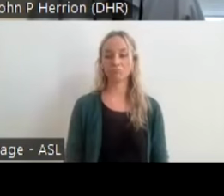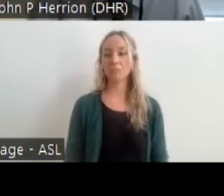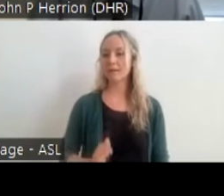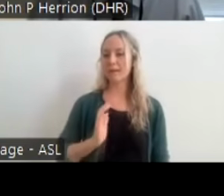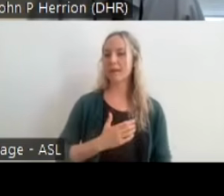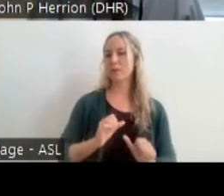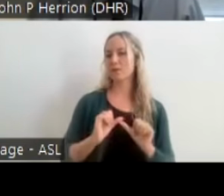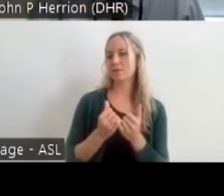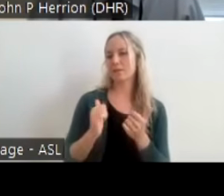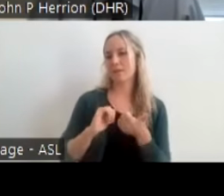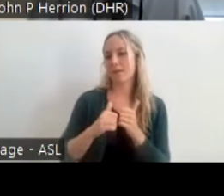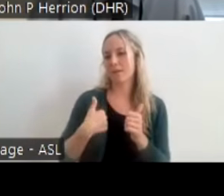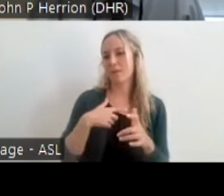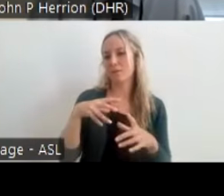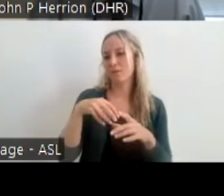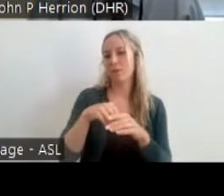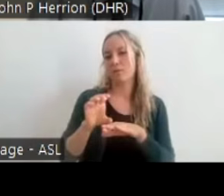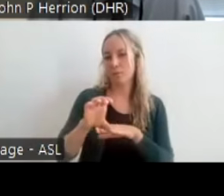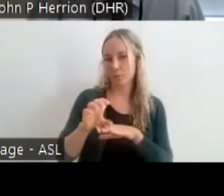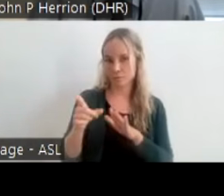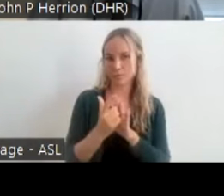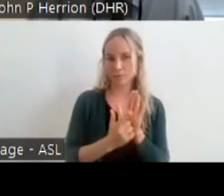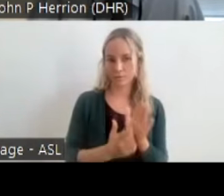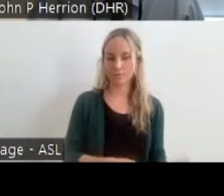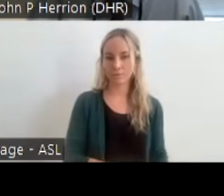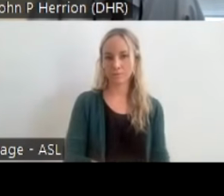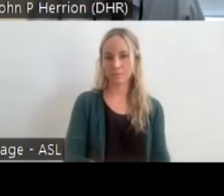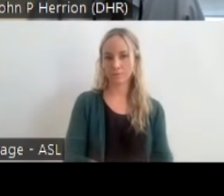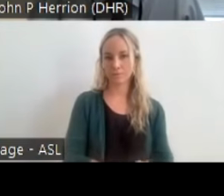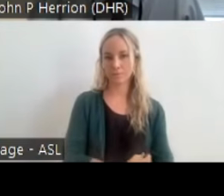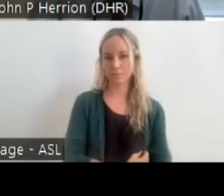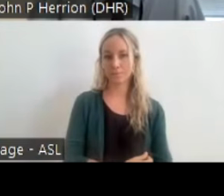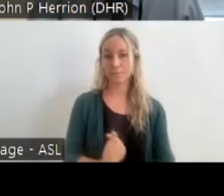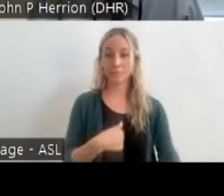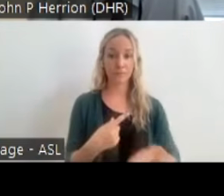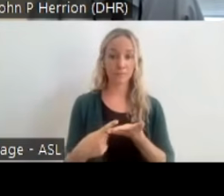service and delivery of goods in the time of COVID-19 has meant businesses have to adapt and have to accommodate so